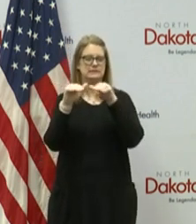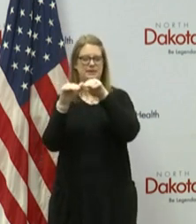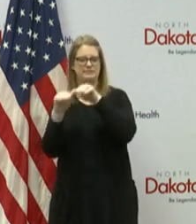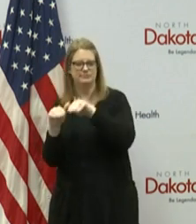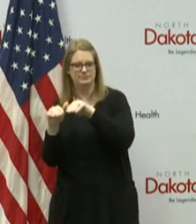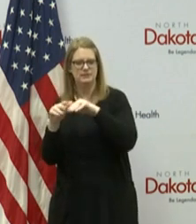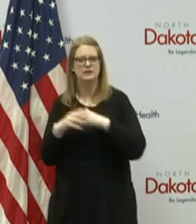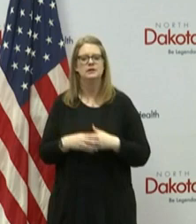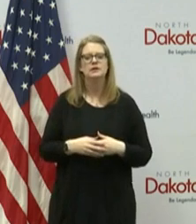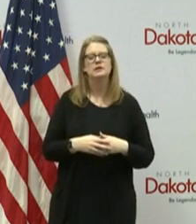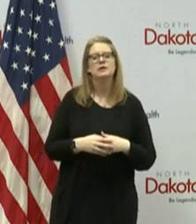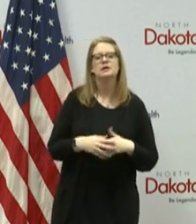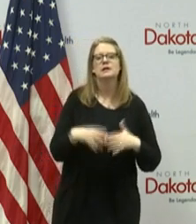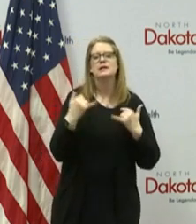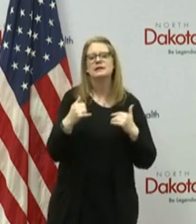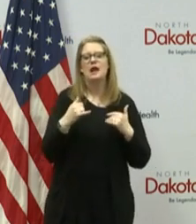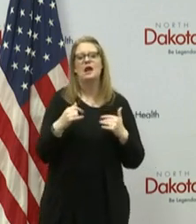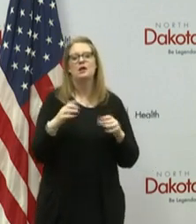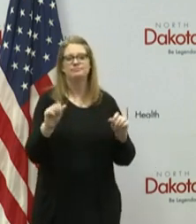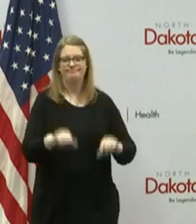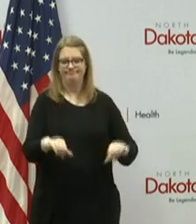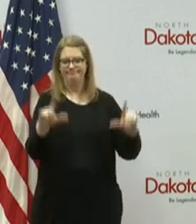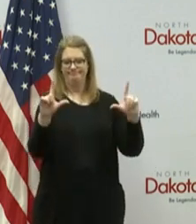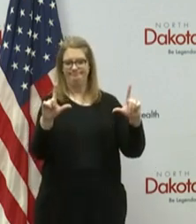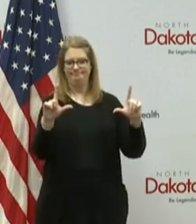WHERE IT WAS HOVERING UP FOR A